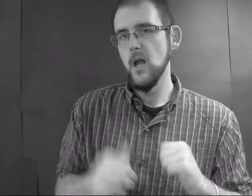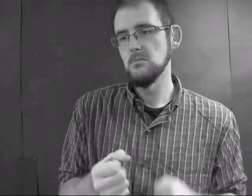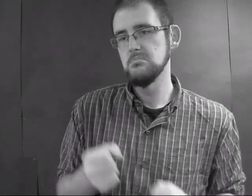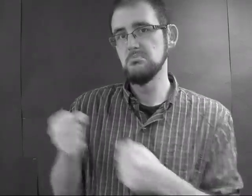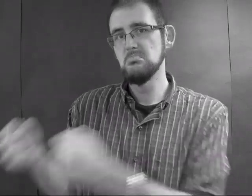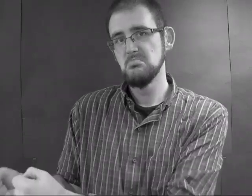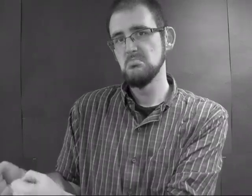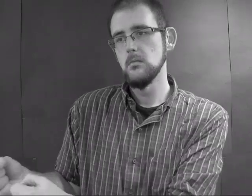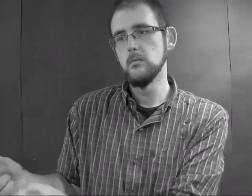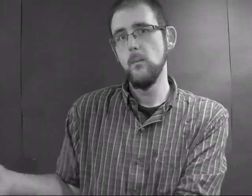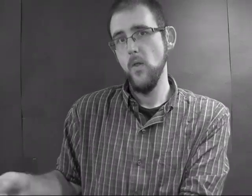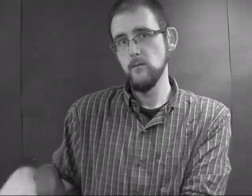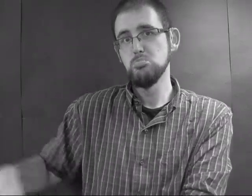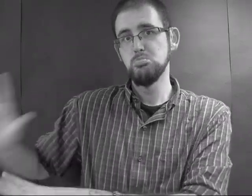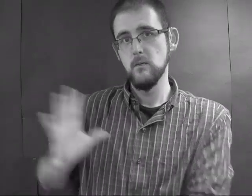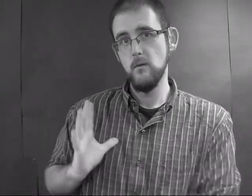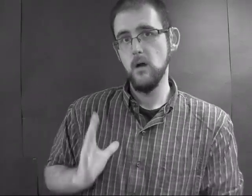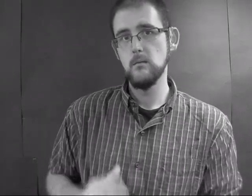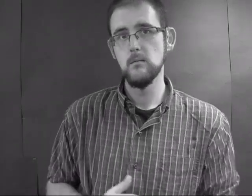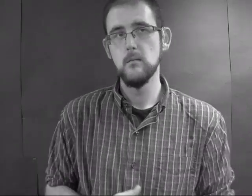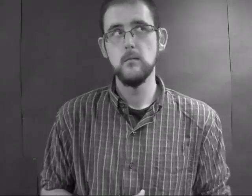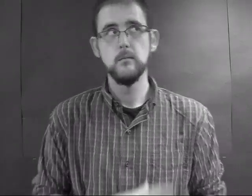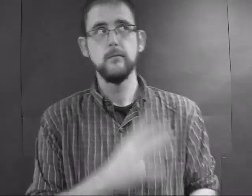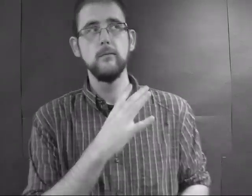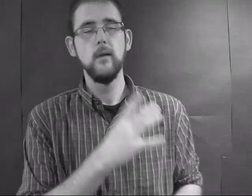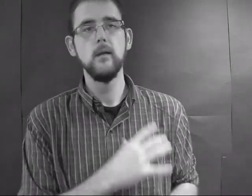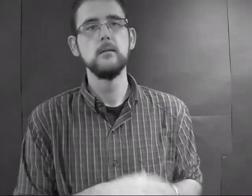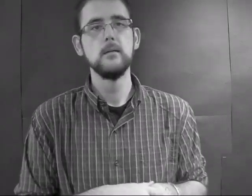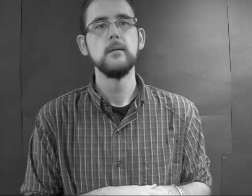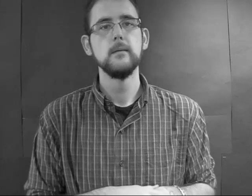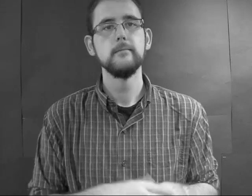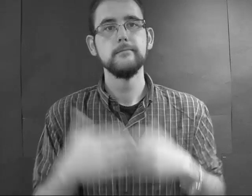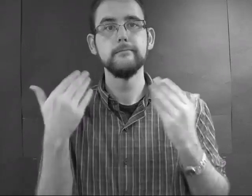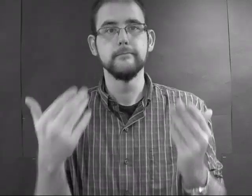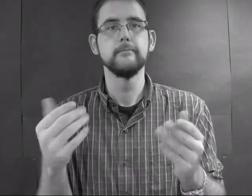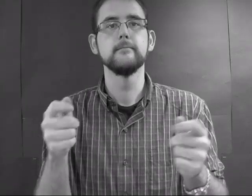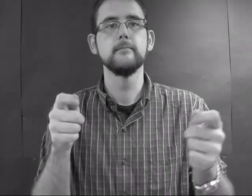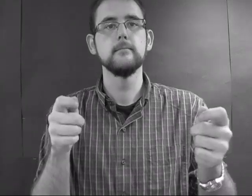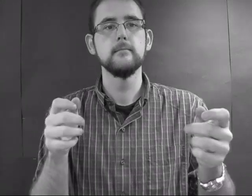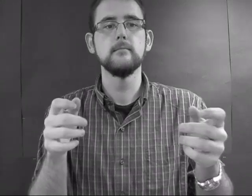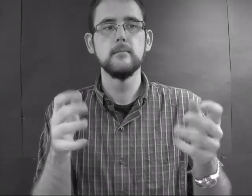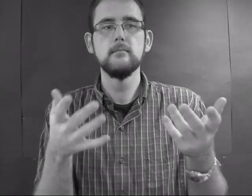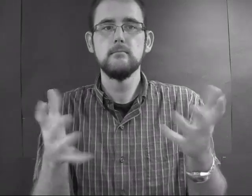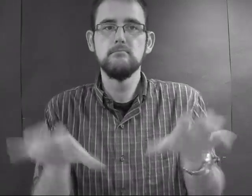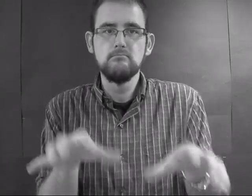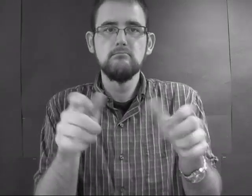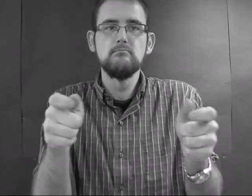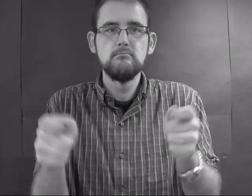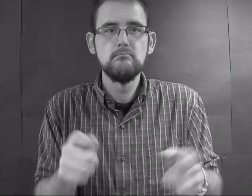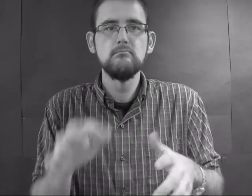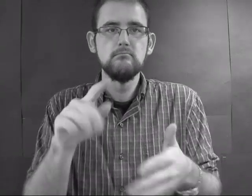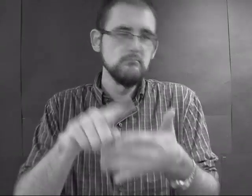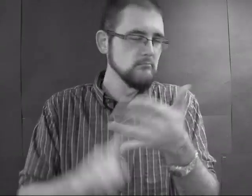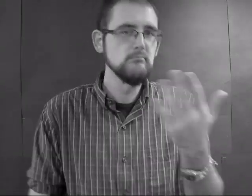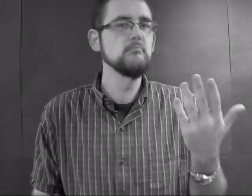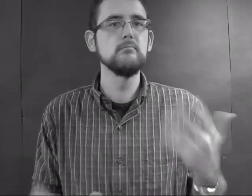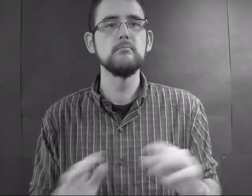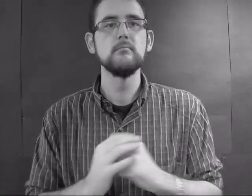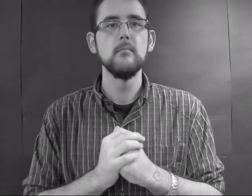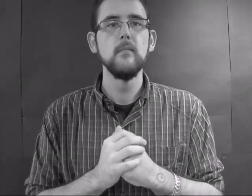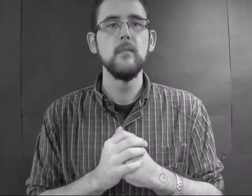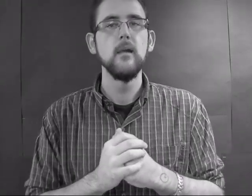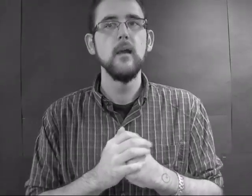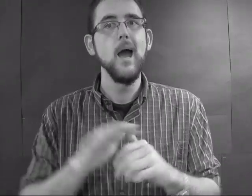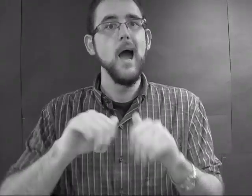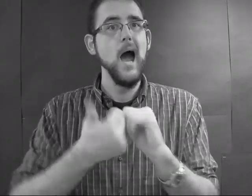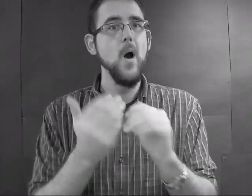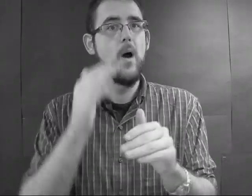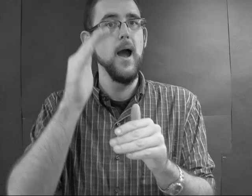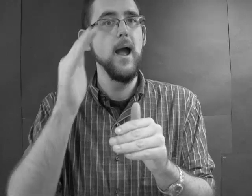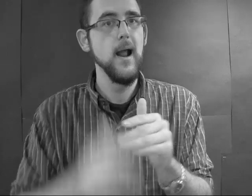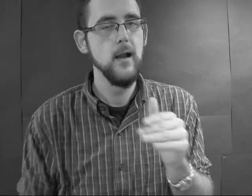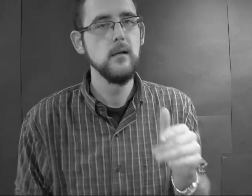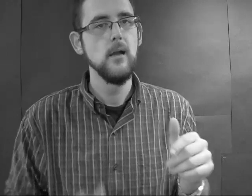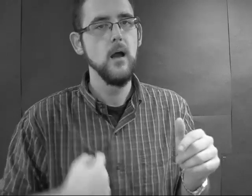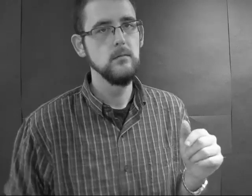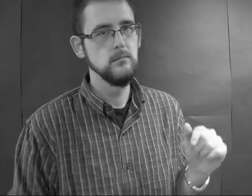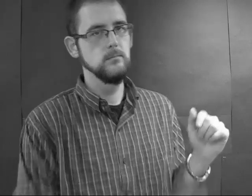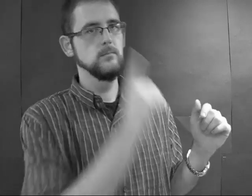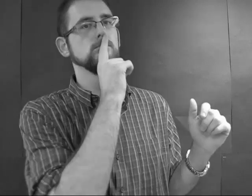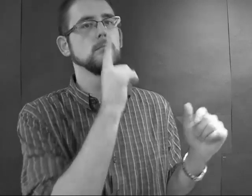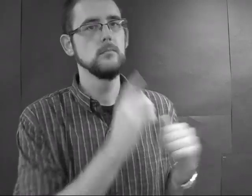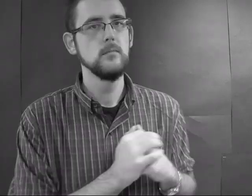to work with him. They go through the ritual and I won't say how it ends,